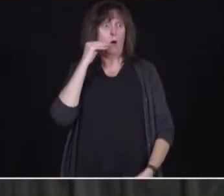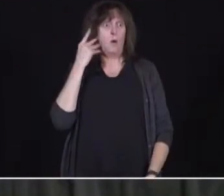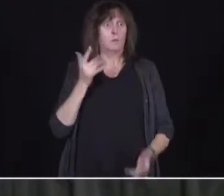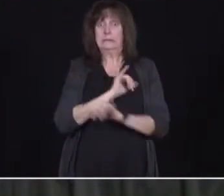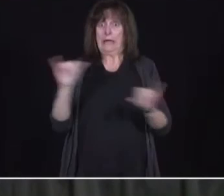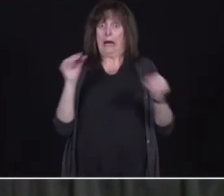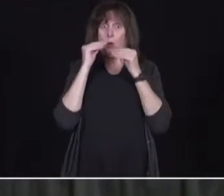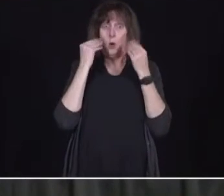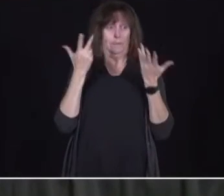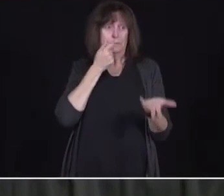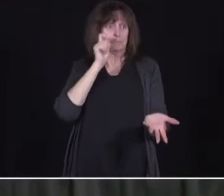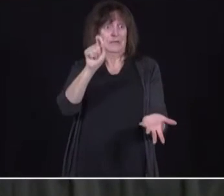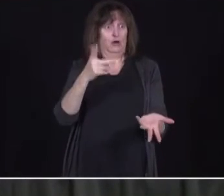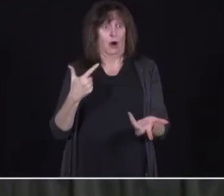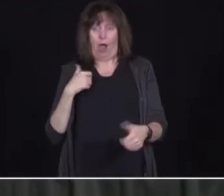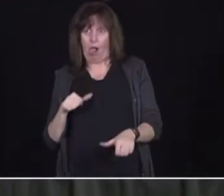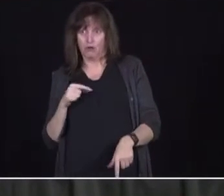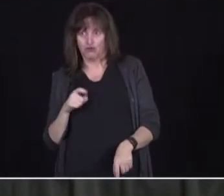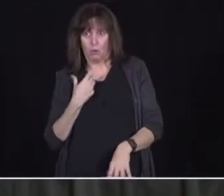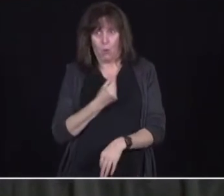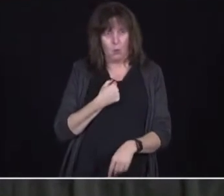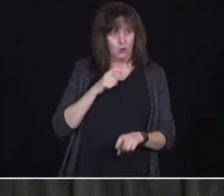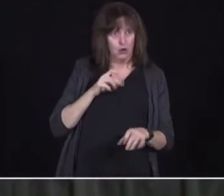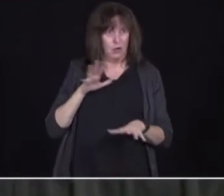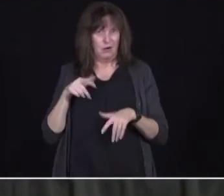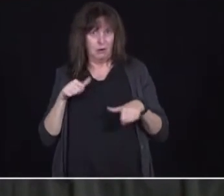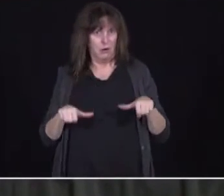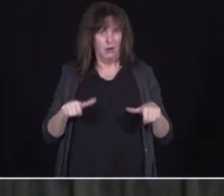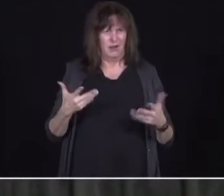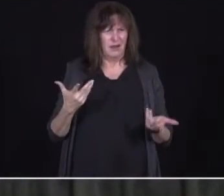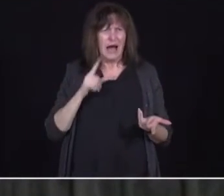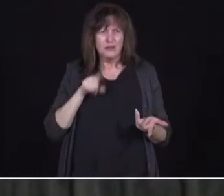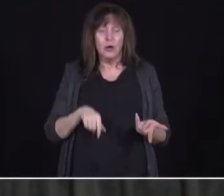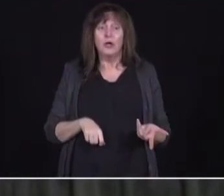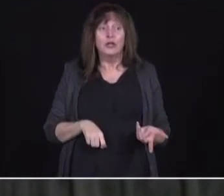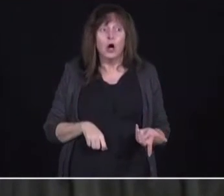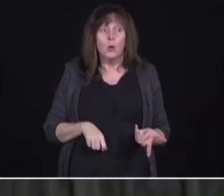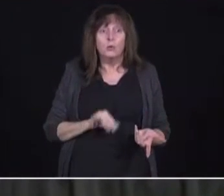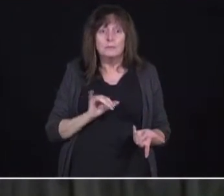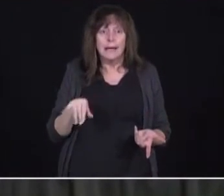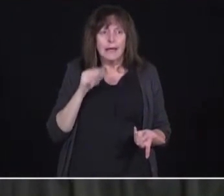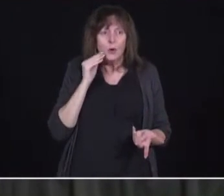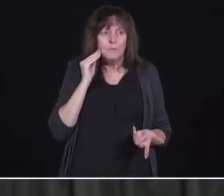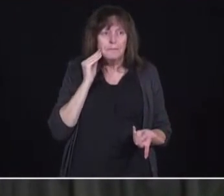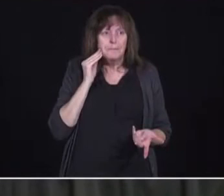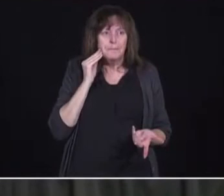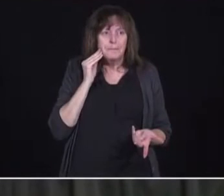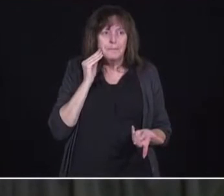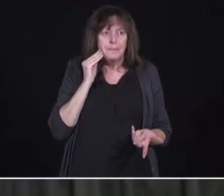It's very simple. Stay home. That's it. If you are questioning should I go out -- you